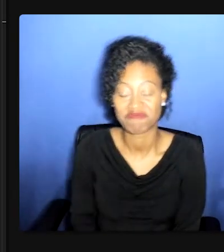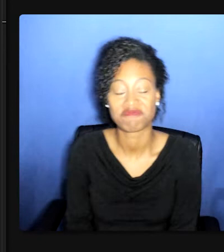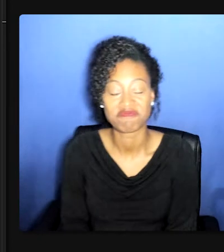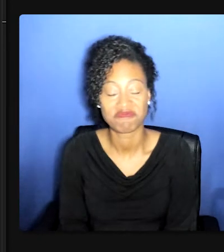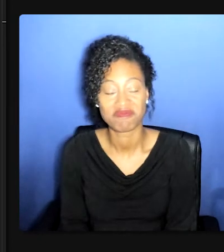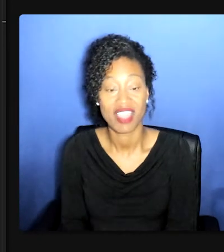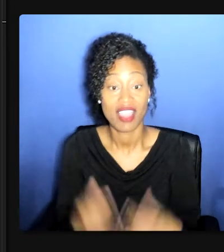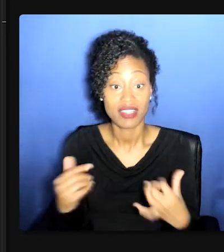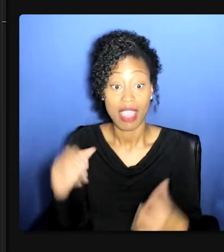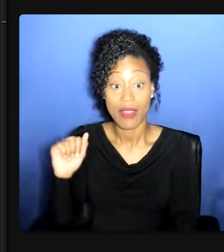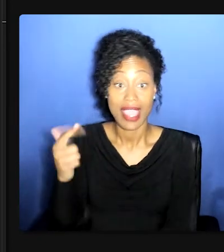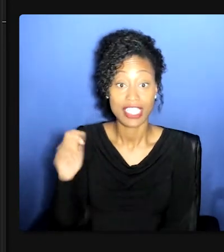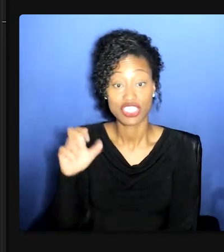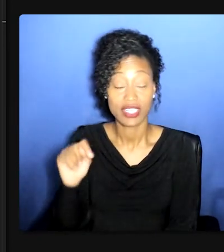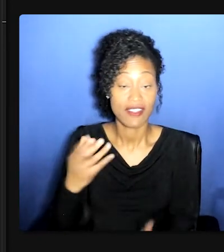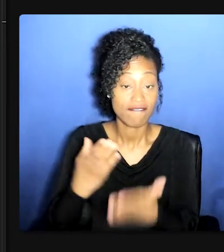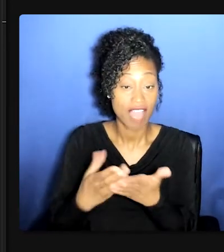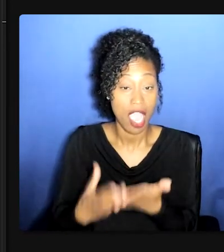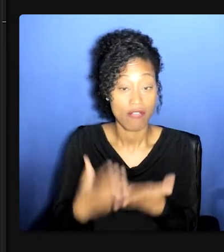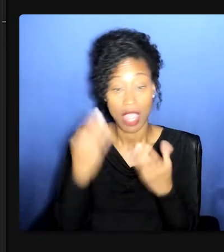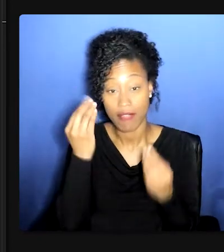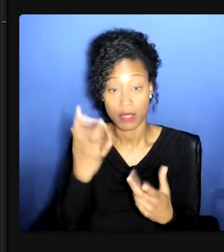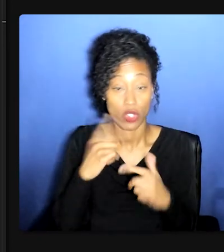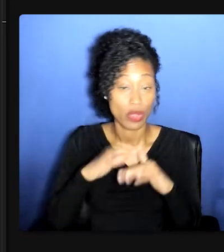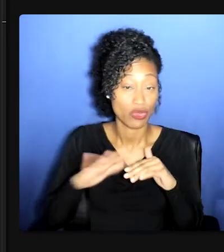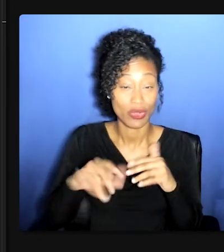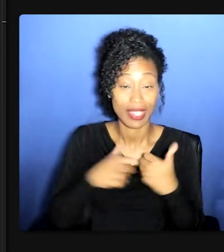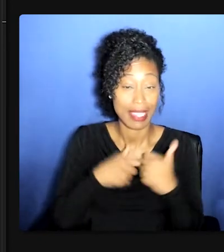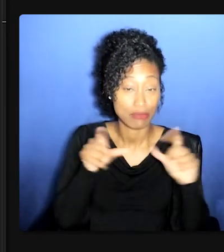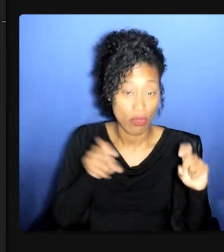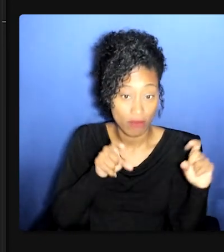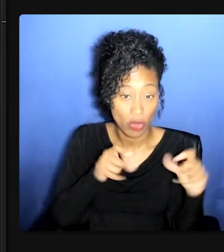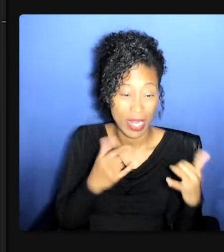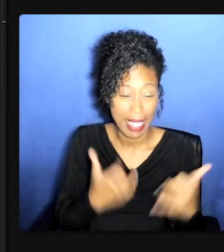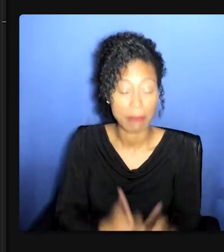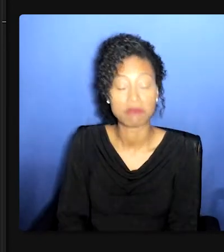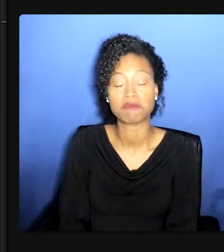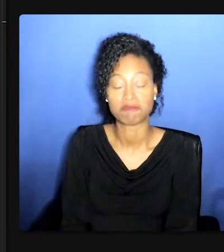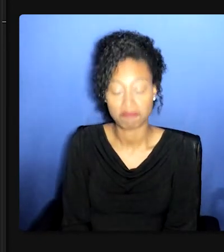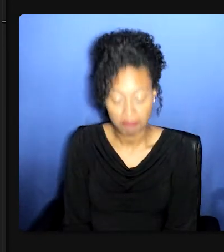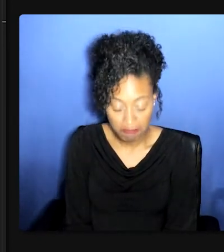Now LMA is verifying information on your gaming servers.